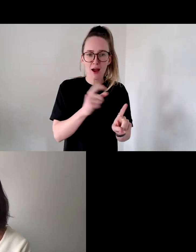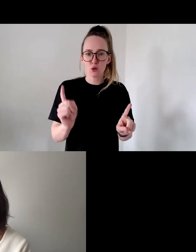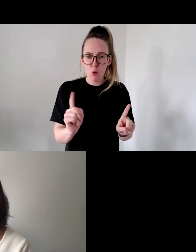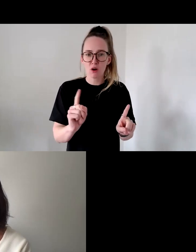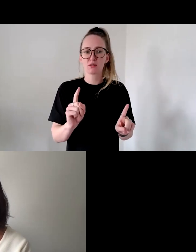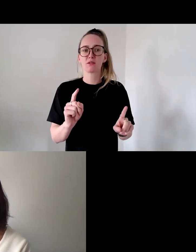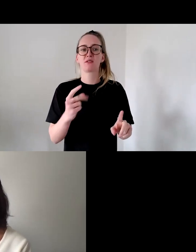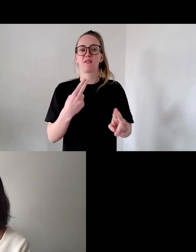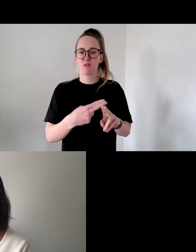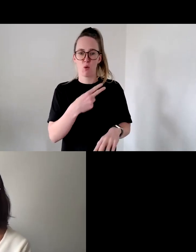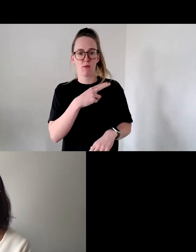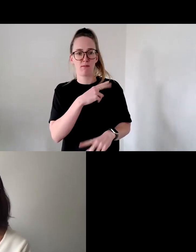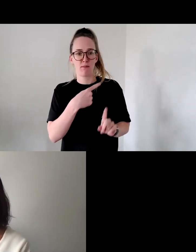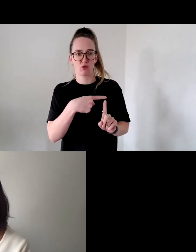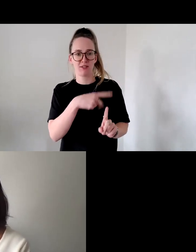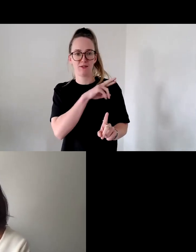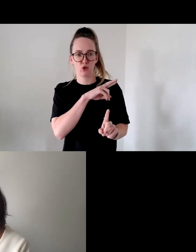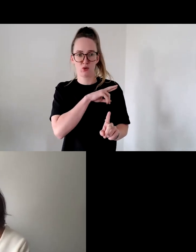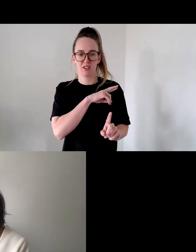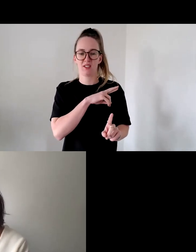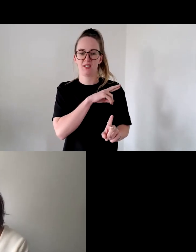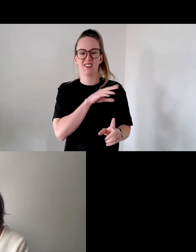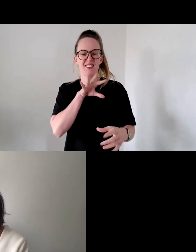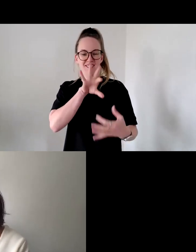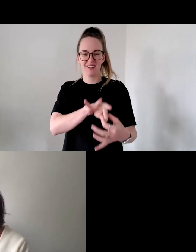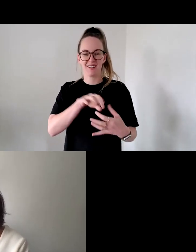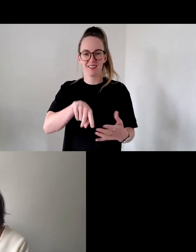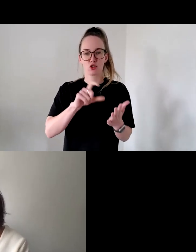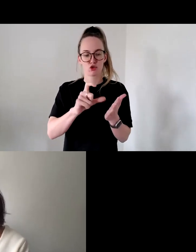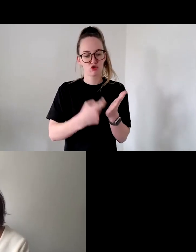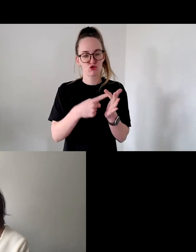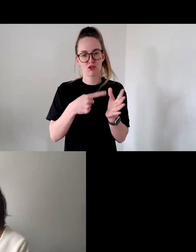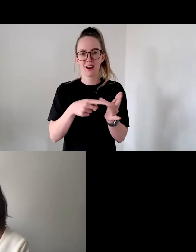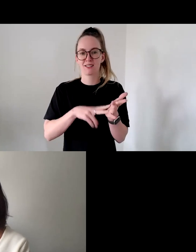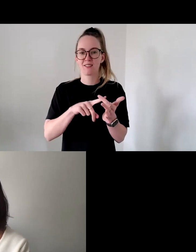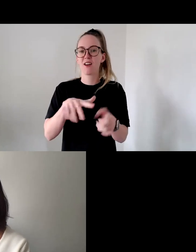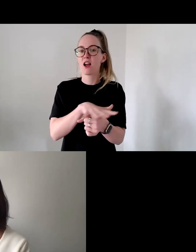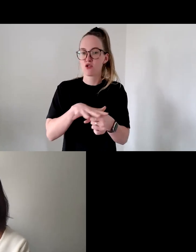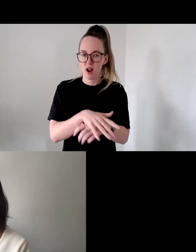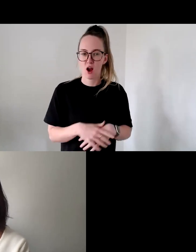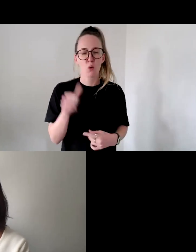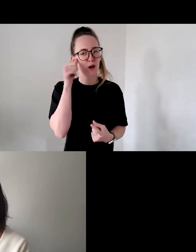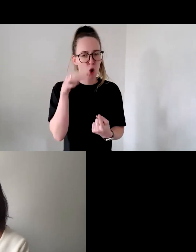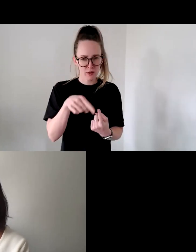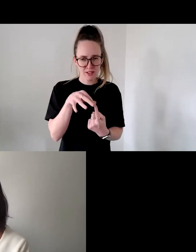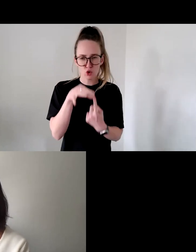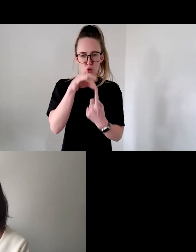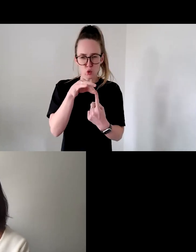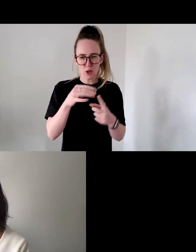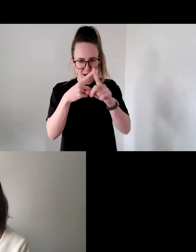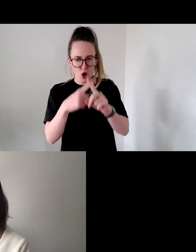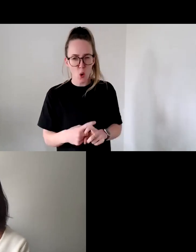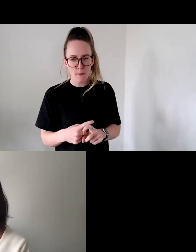duty for the creative sector which we know is a unique and important and complex sector.